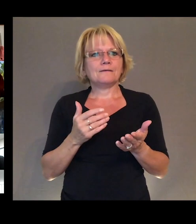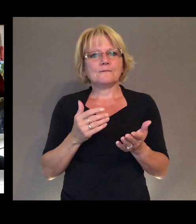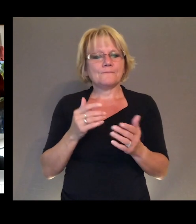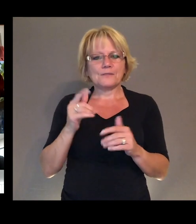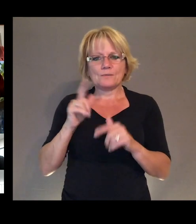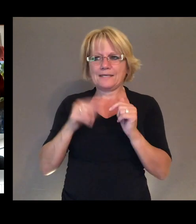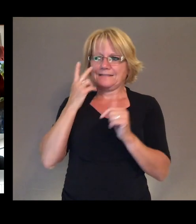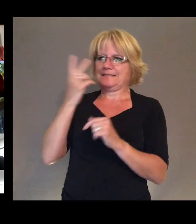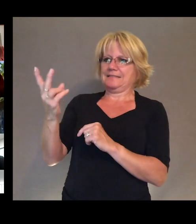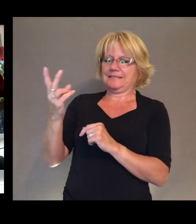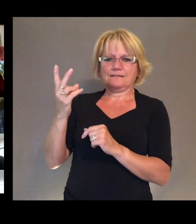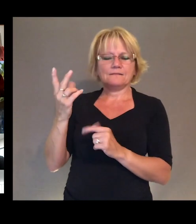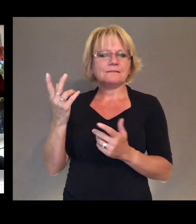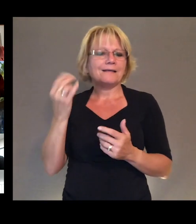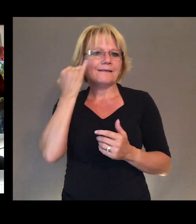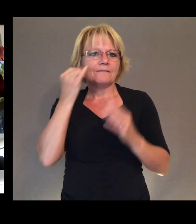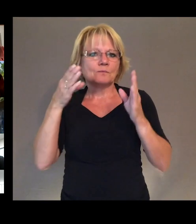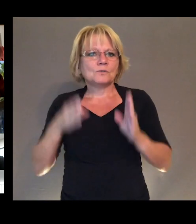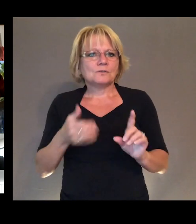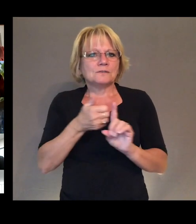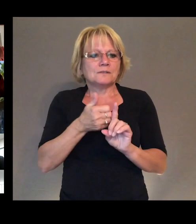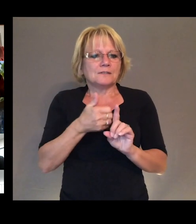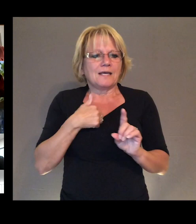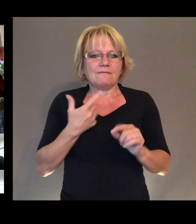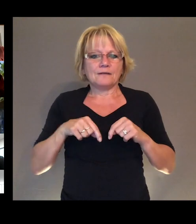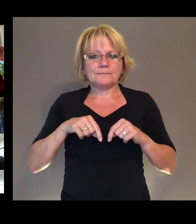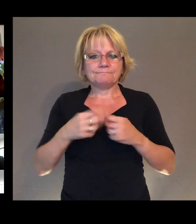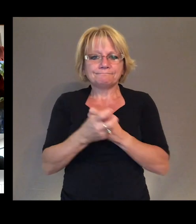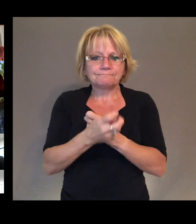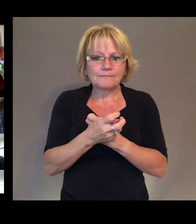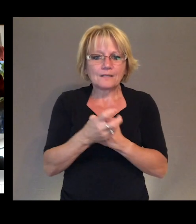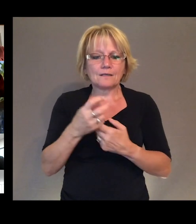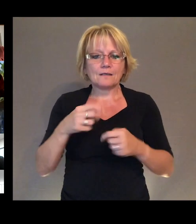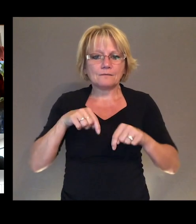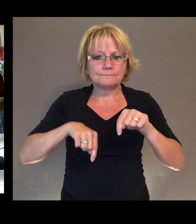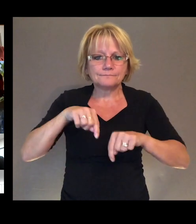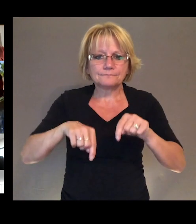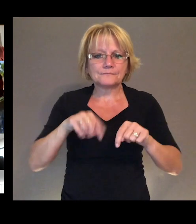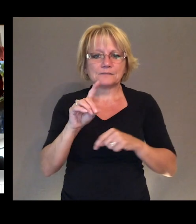But if somebody has an orthopedic disability or, you know, blindness, deafness, stats,